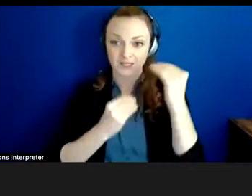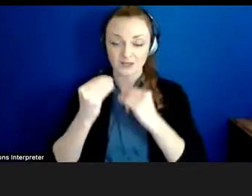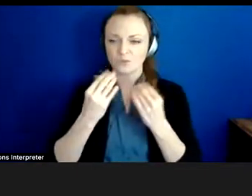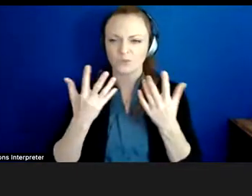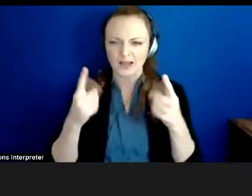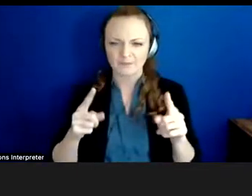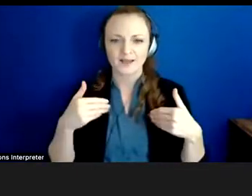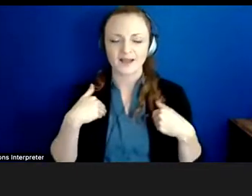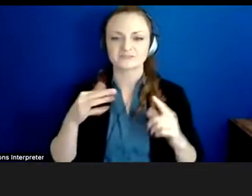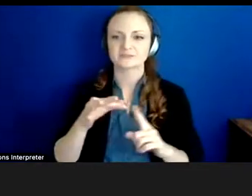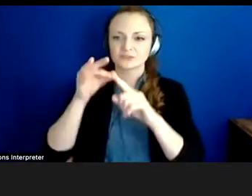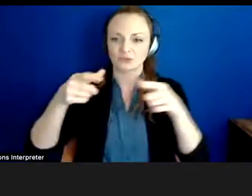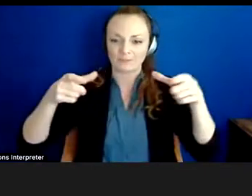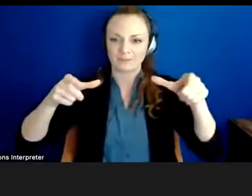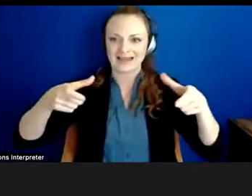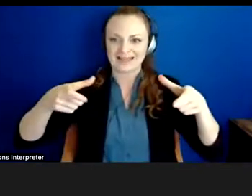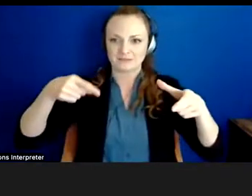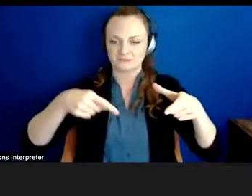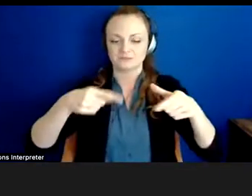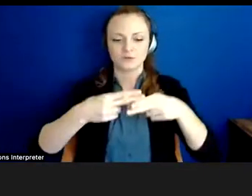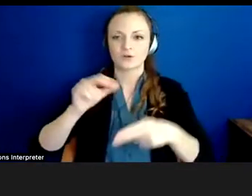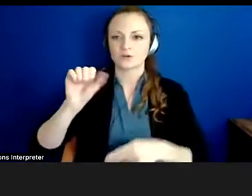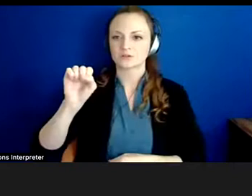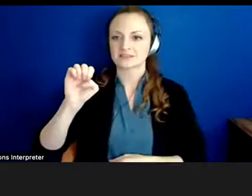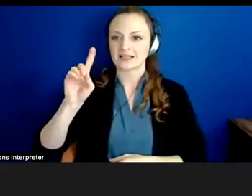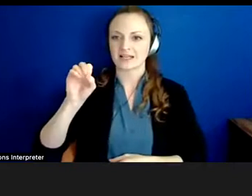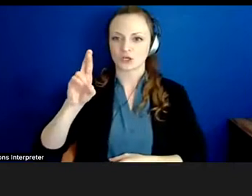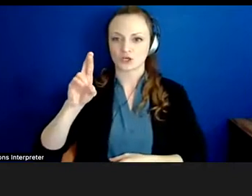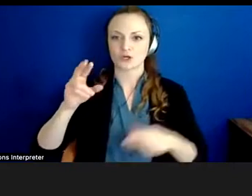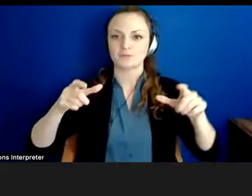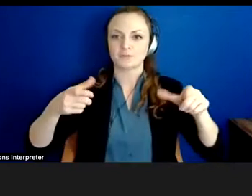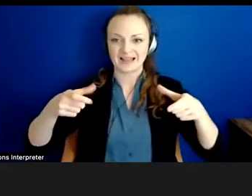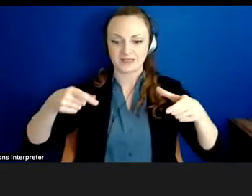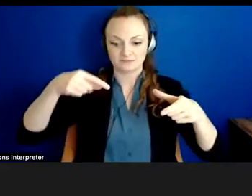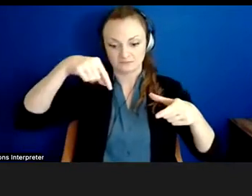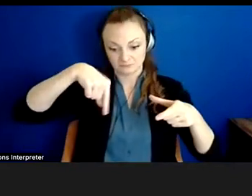sedar plate with very ritualized symbols and foods so what i'd like